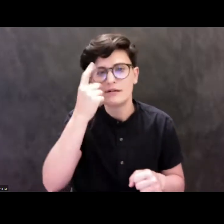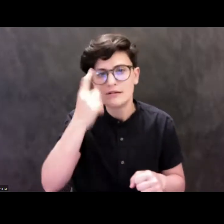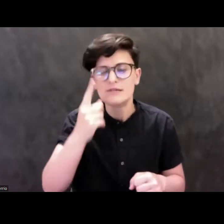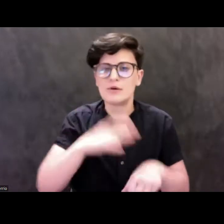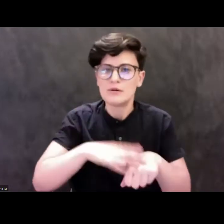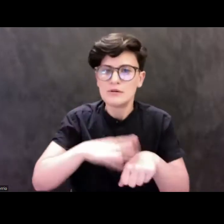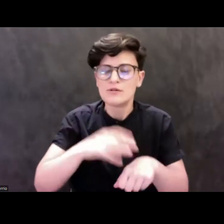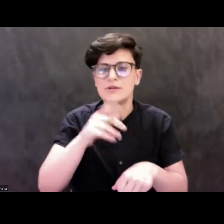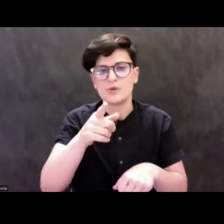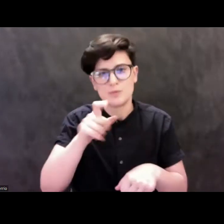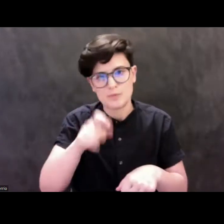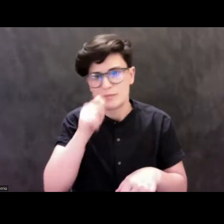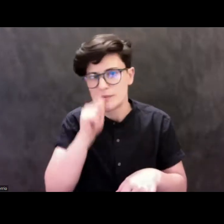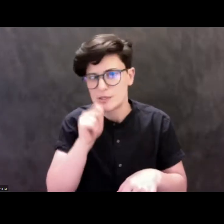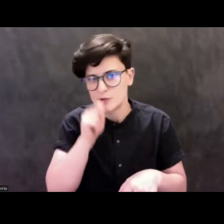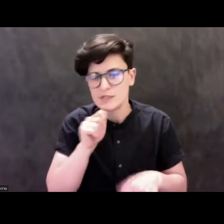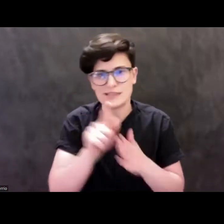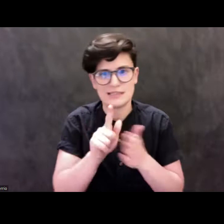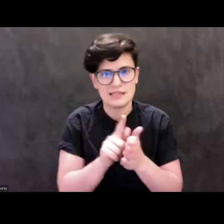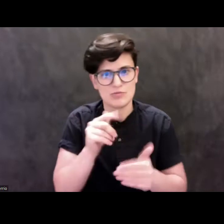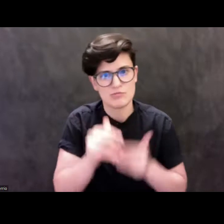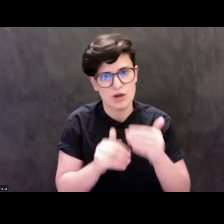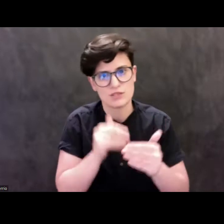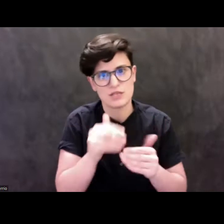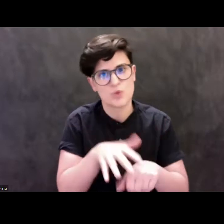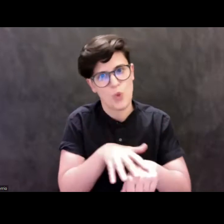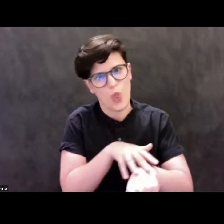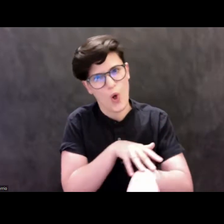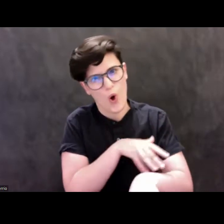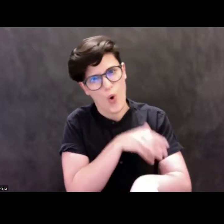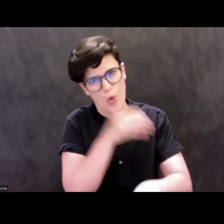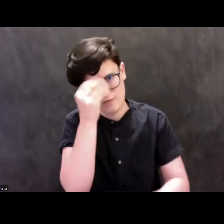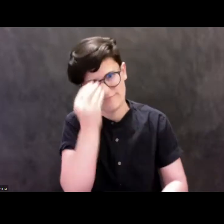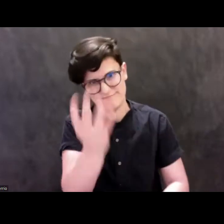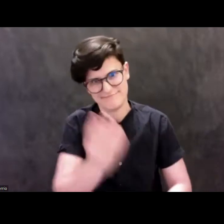________________________________________ I will read one more question and I know we